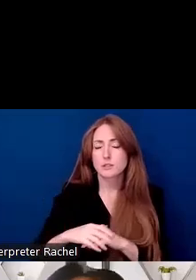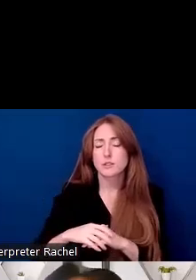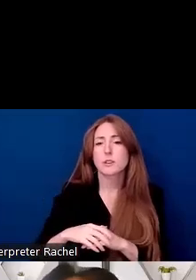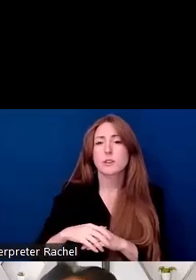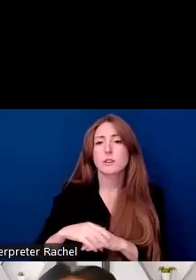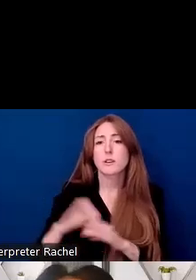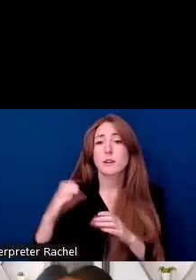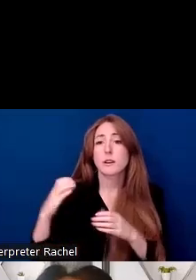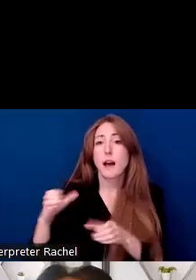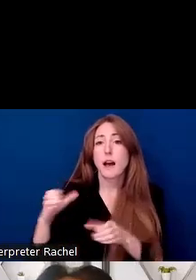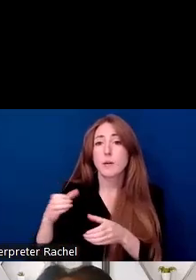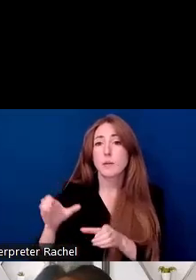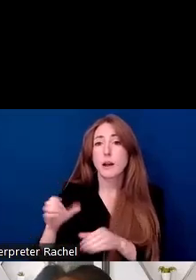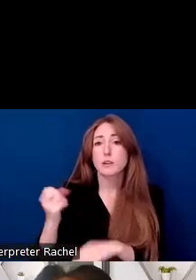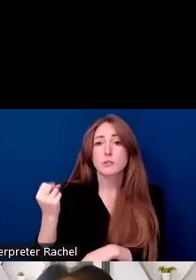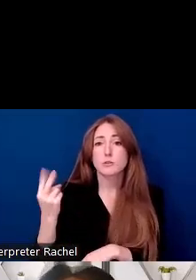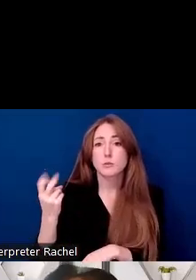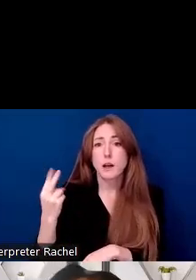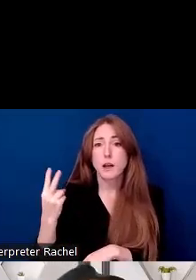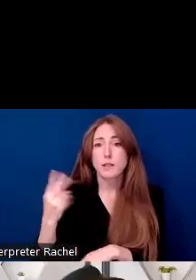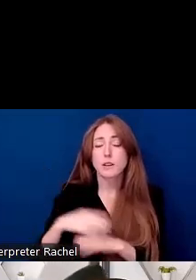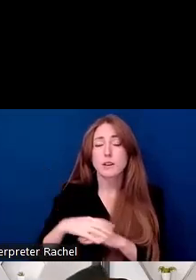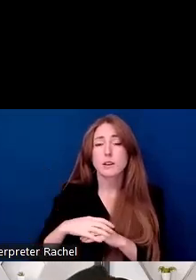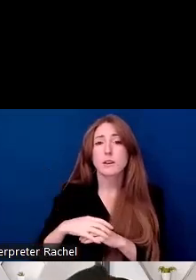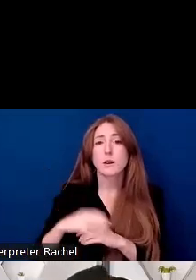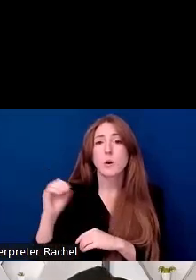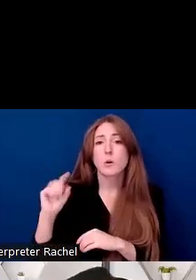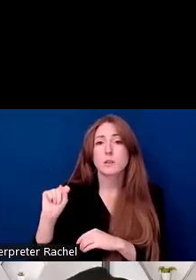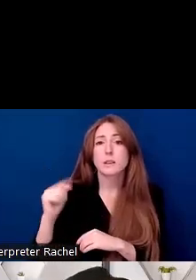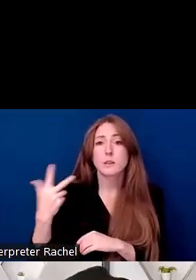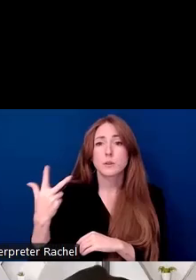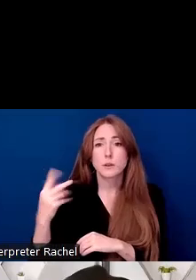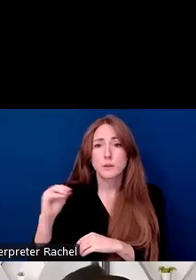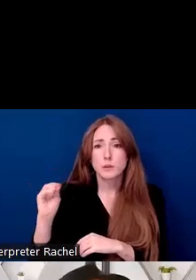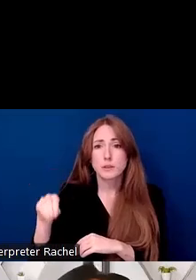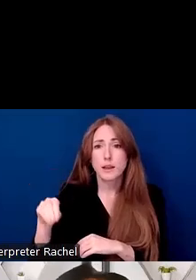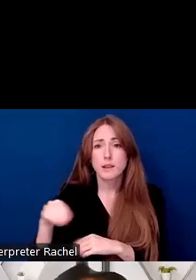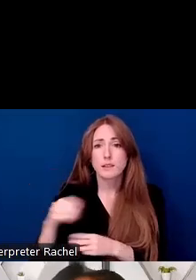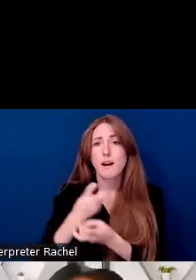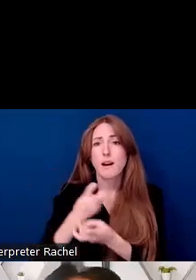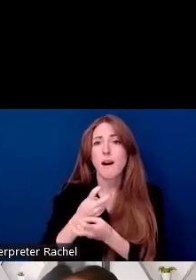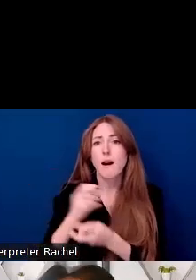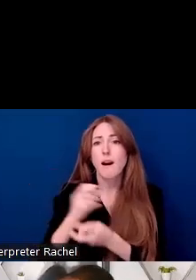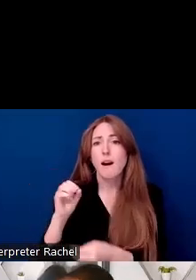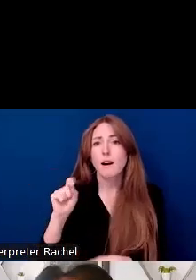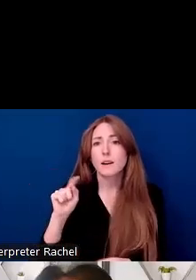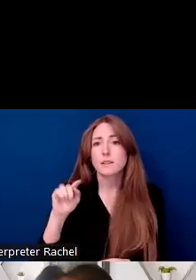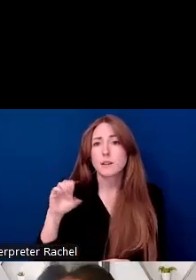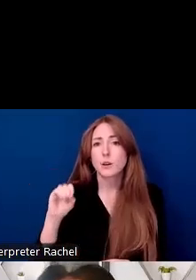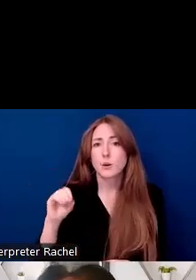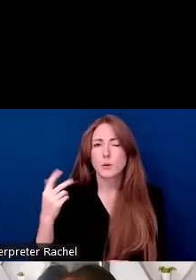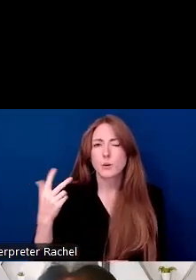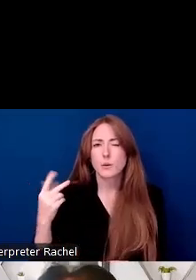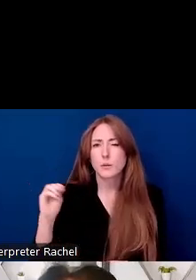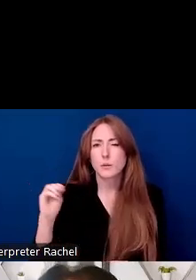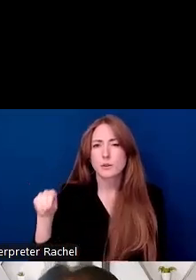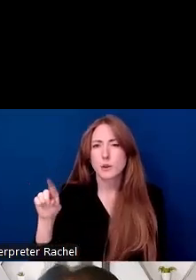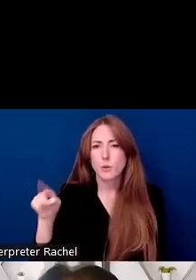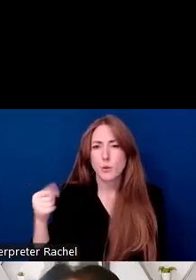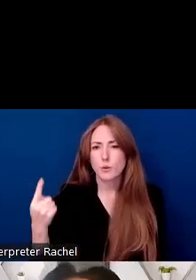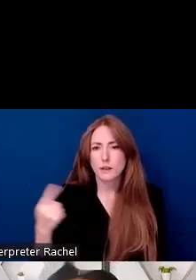occupational therapy 3%, and osteopathy 3% only. While for the type of musculoskeletal disorder,